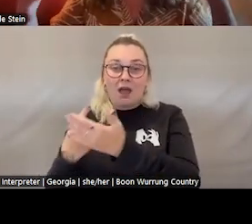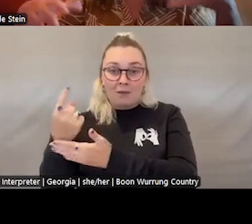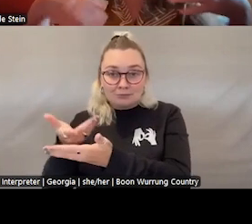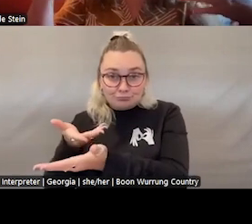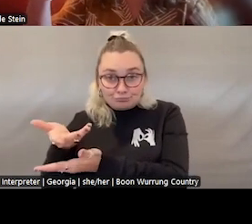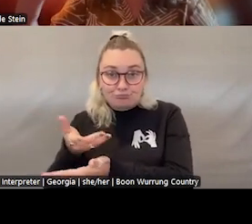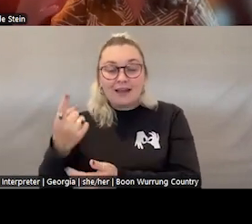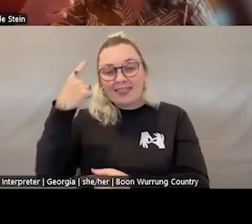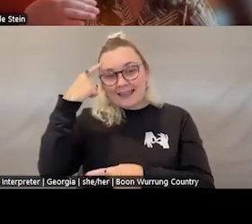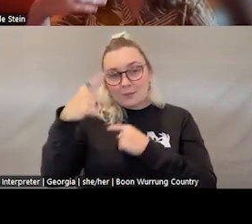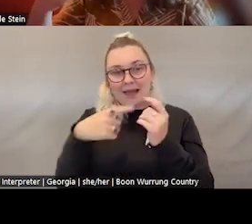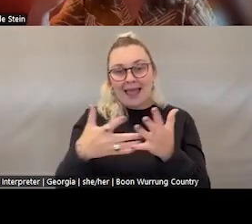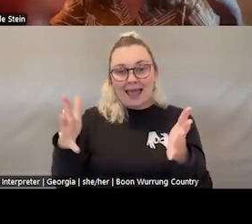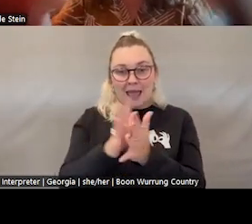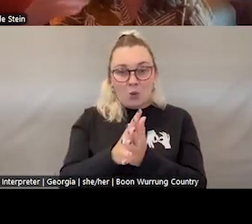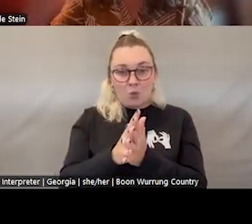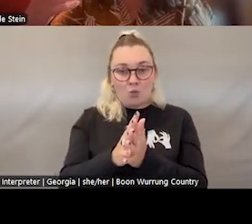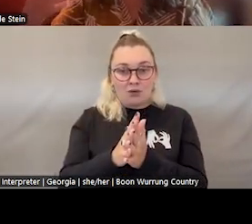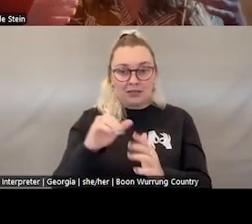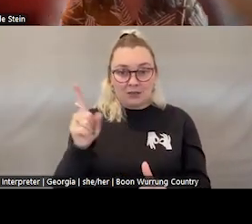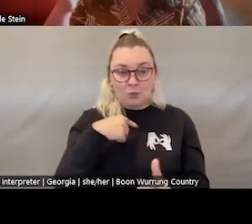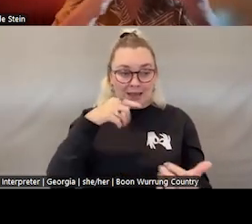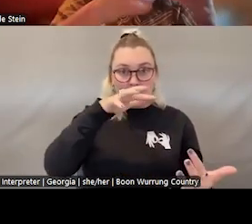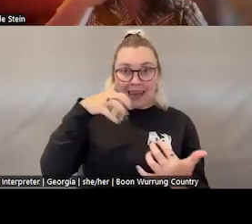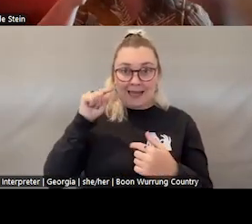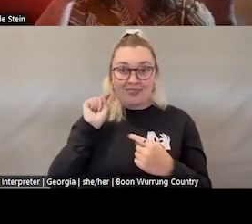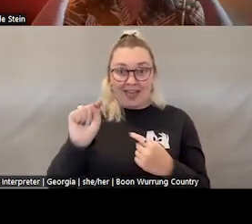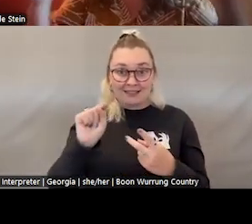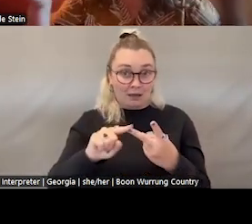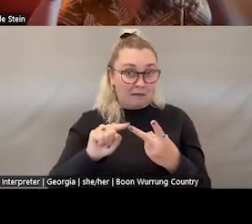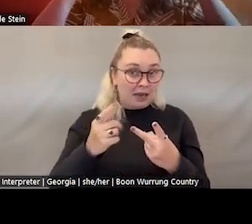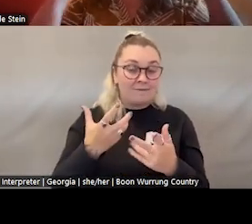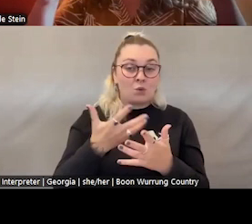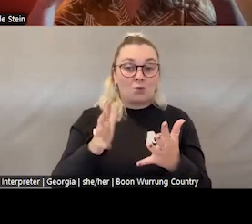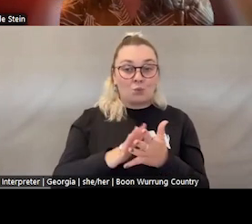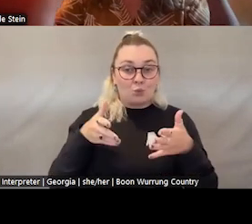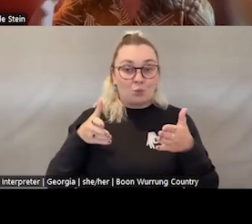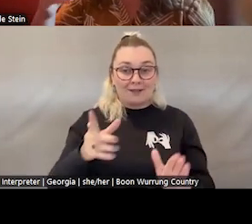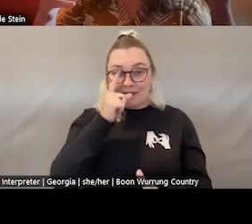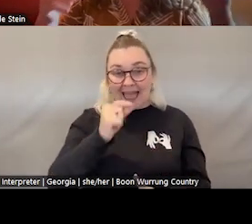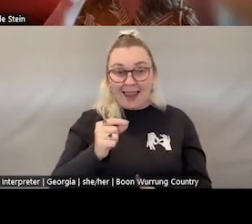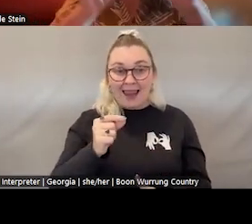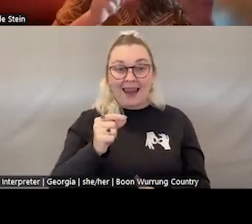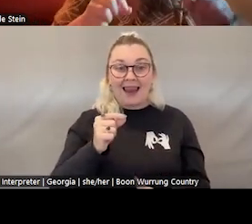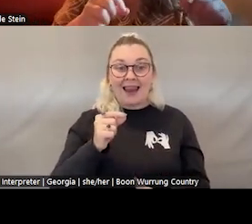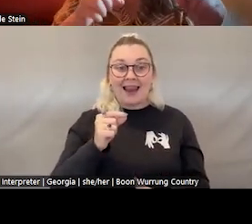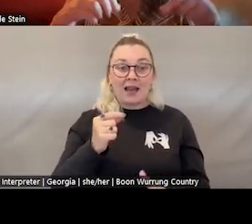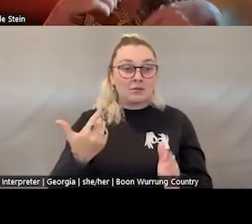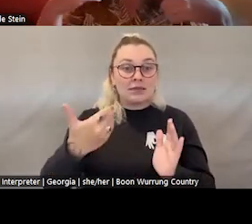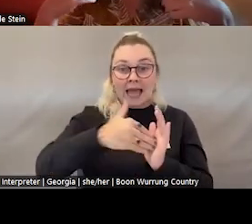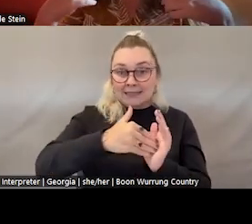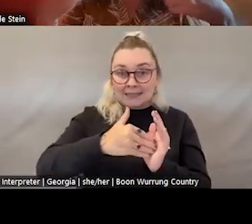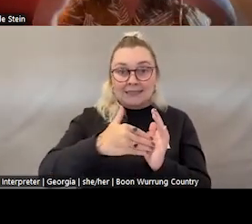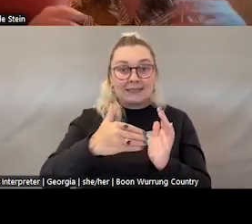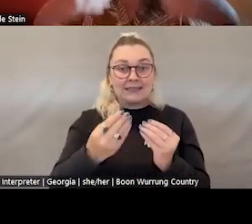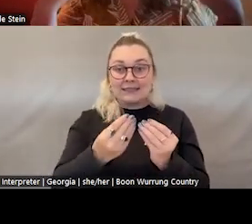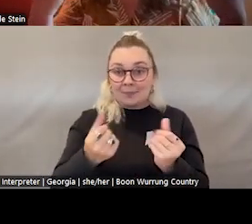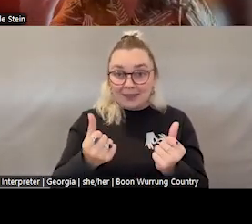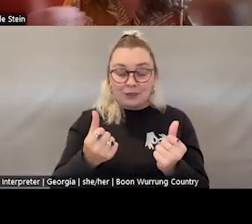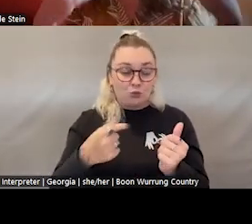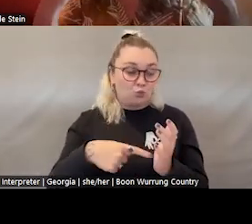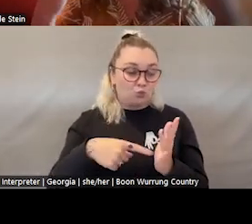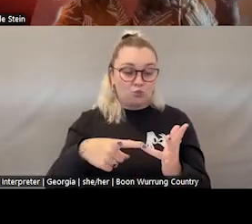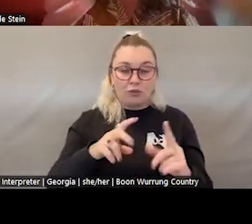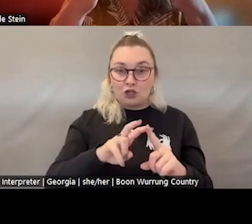about how we collect that, and other ways that we could add something to the journey that can